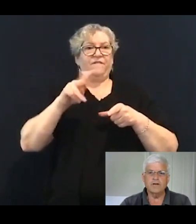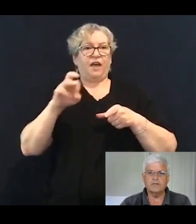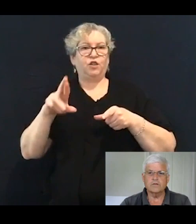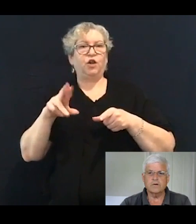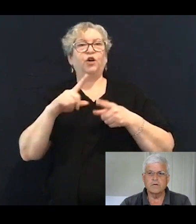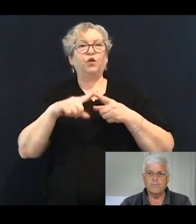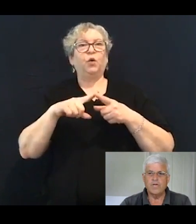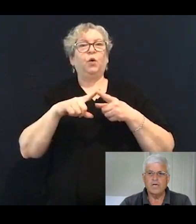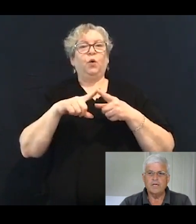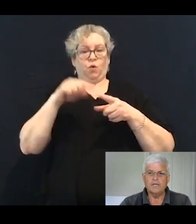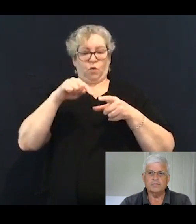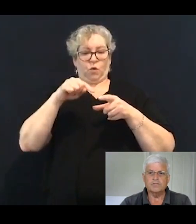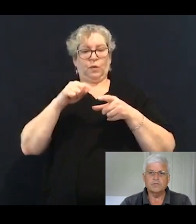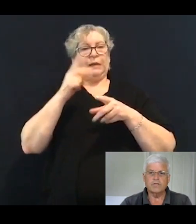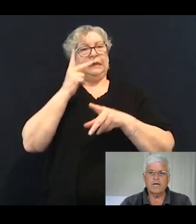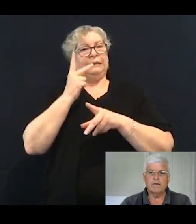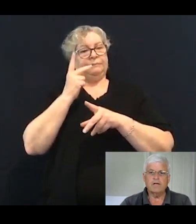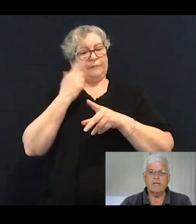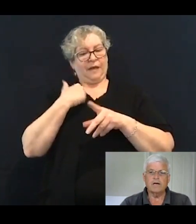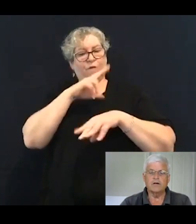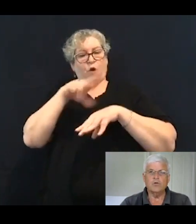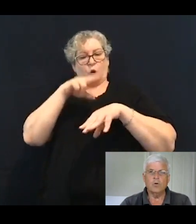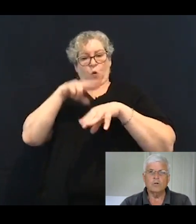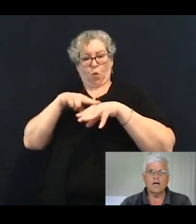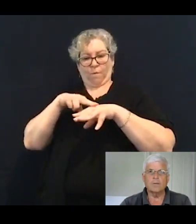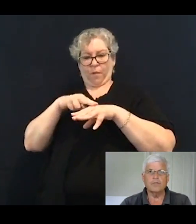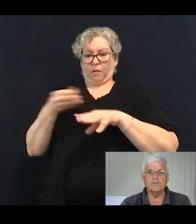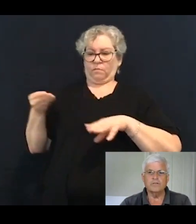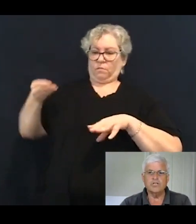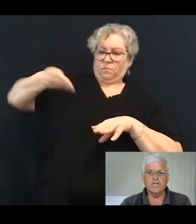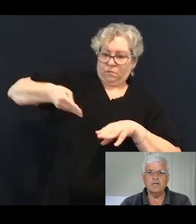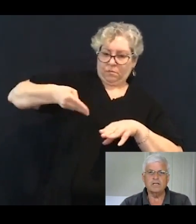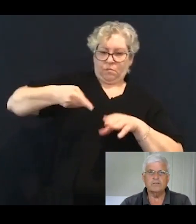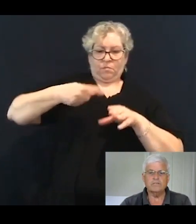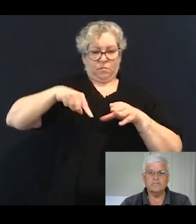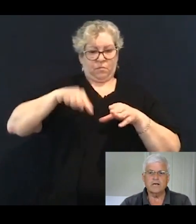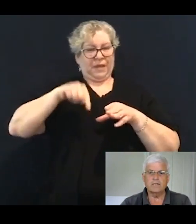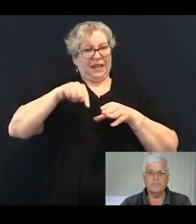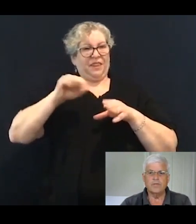is to carry a normal copy of the gene into the cell.